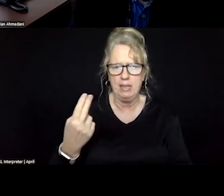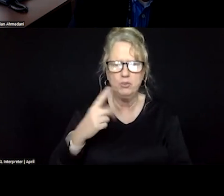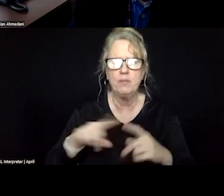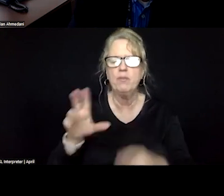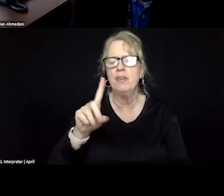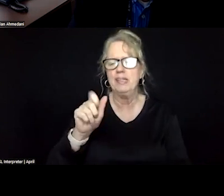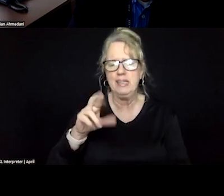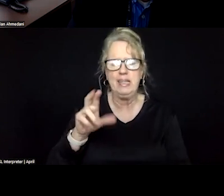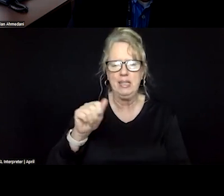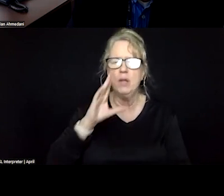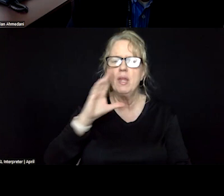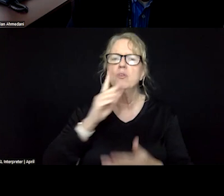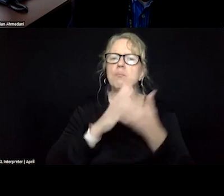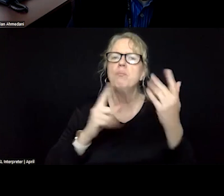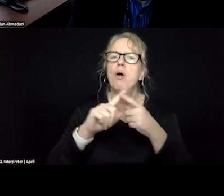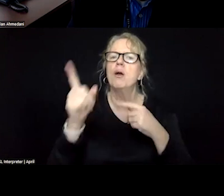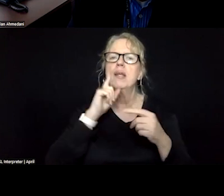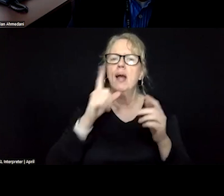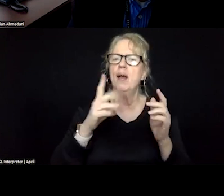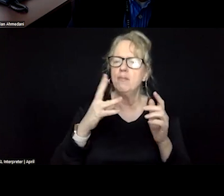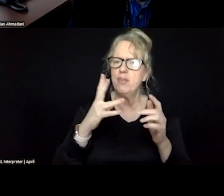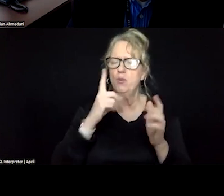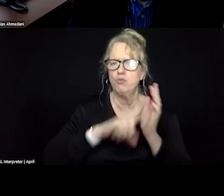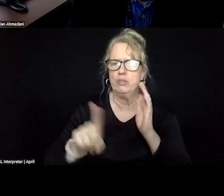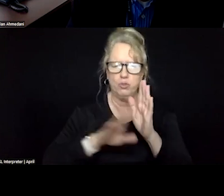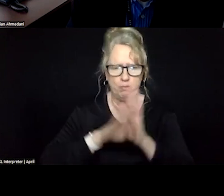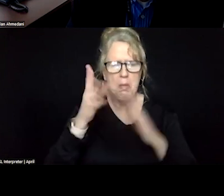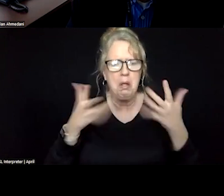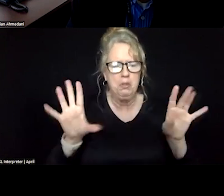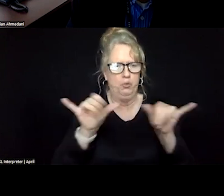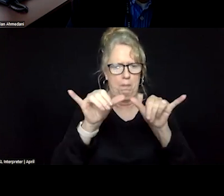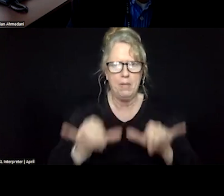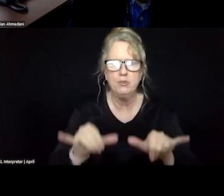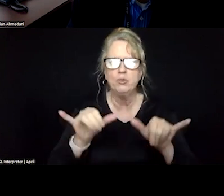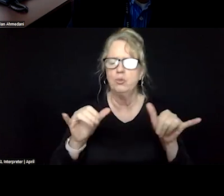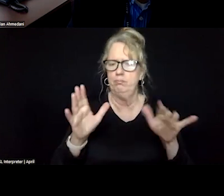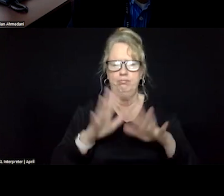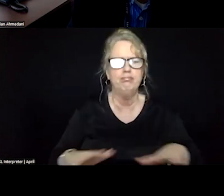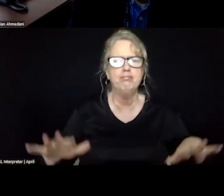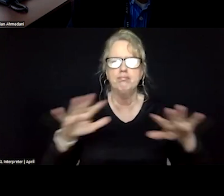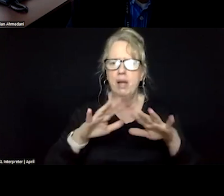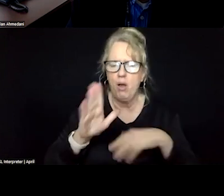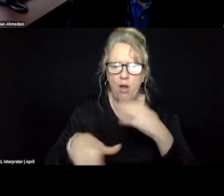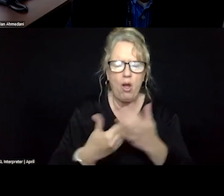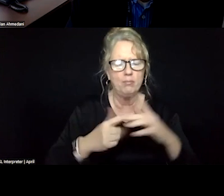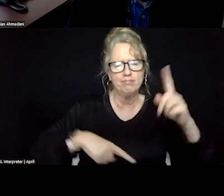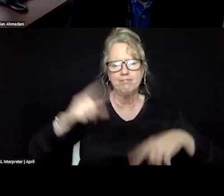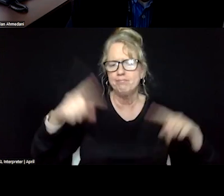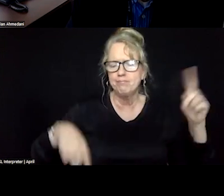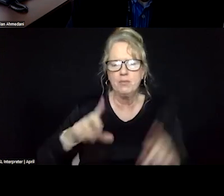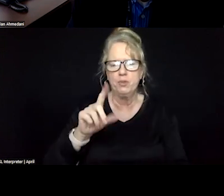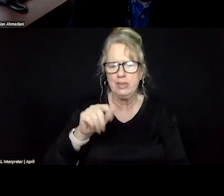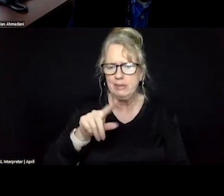TO BE ABLE TO MEASURE CONSISTENTLY ACROSS SITES, USING ELECTRONIC